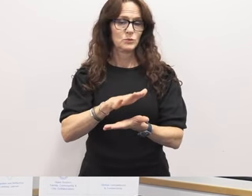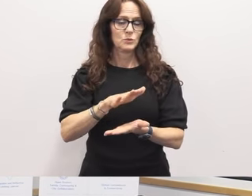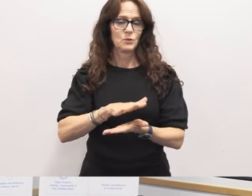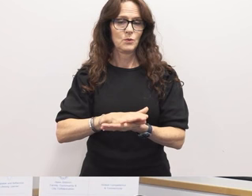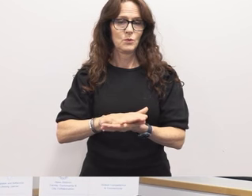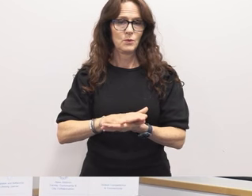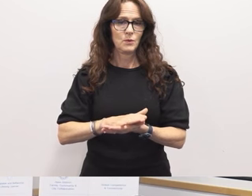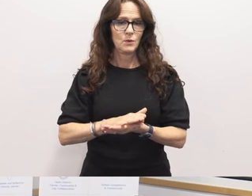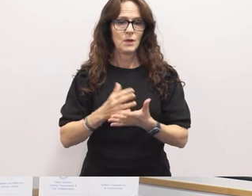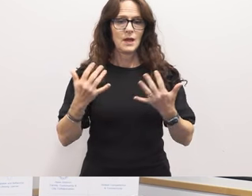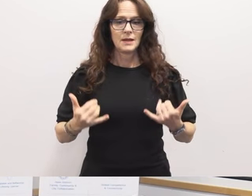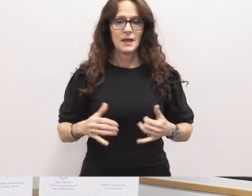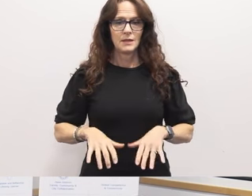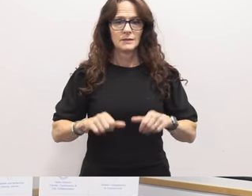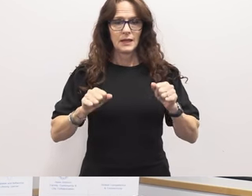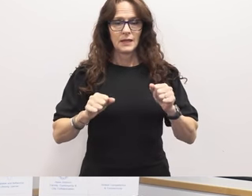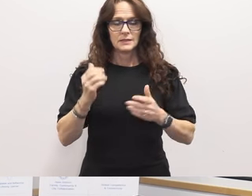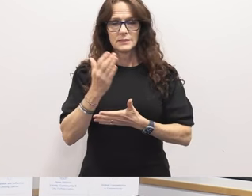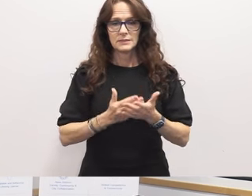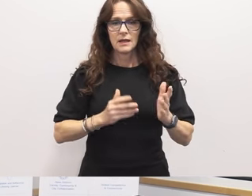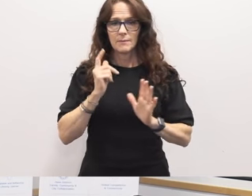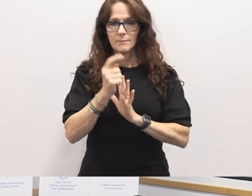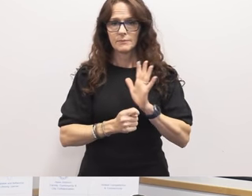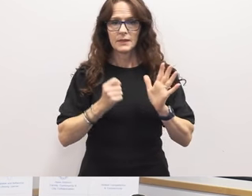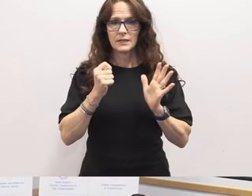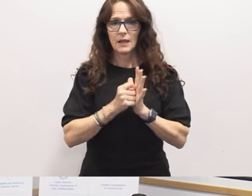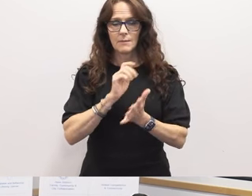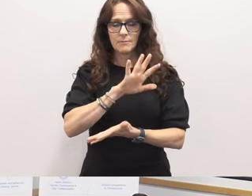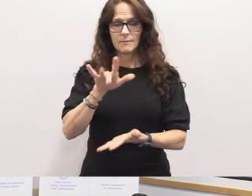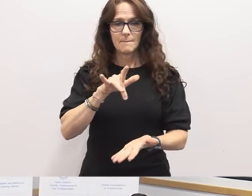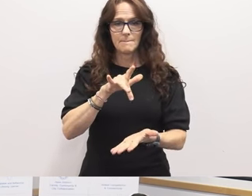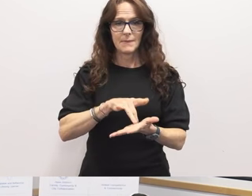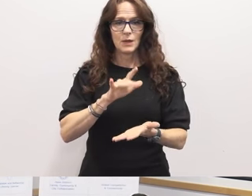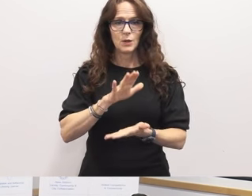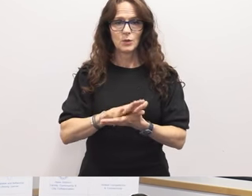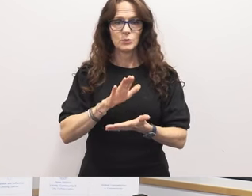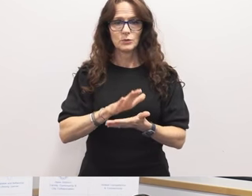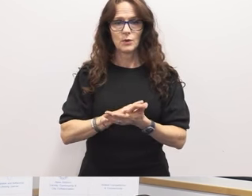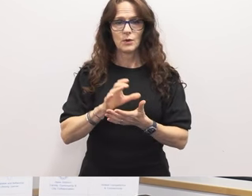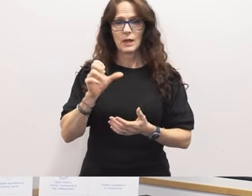middle school SPAC data. So the transition to middle school,